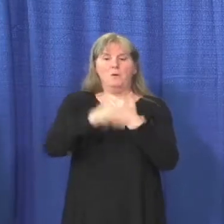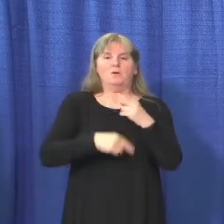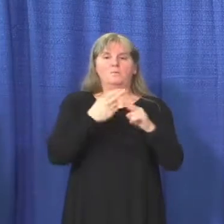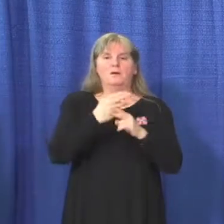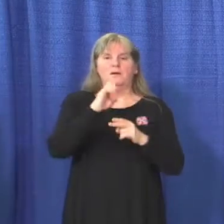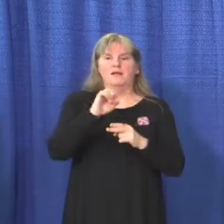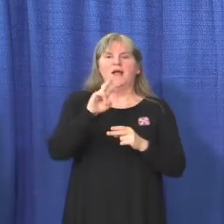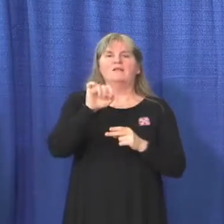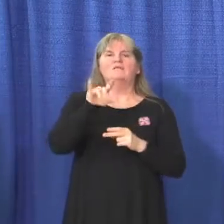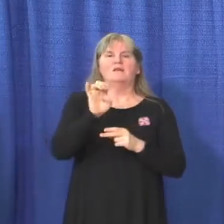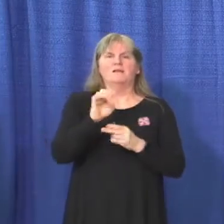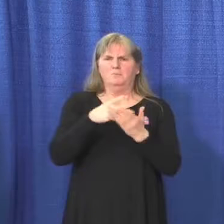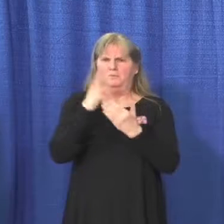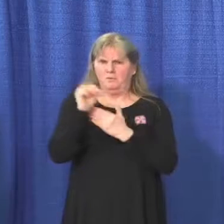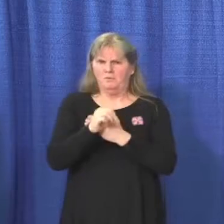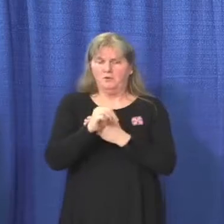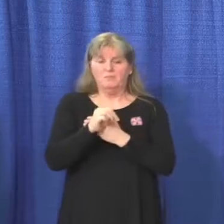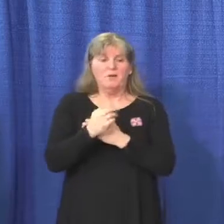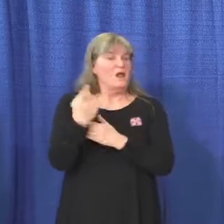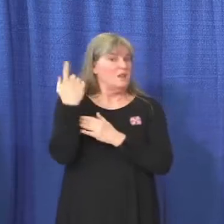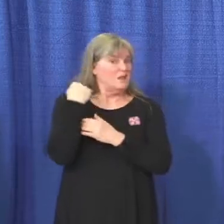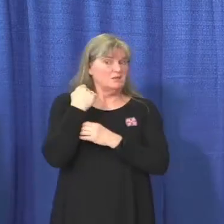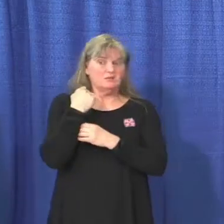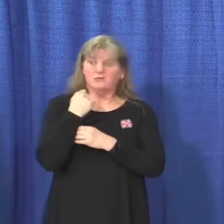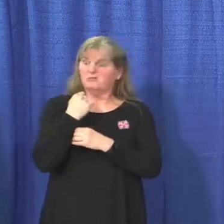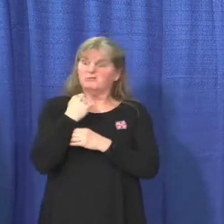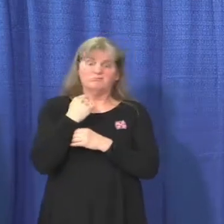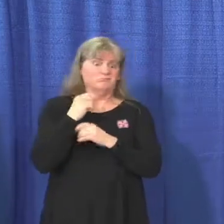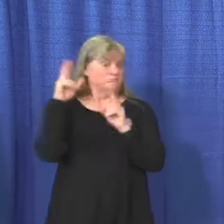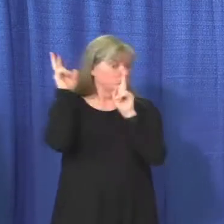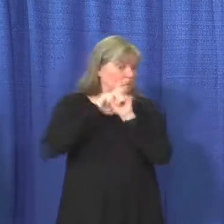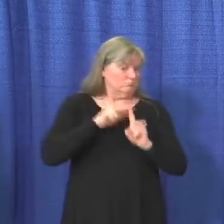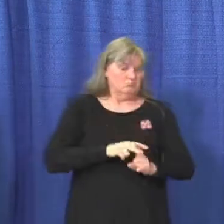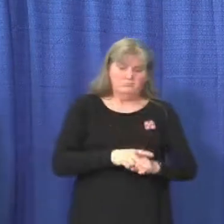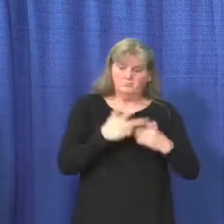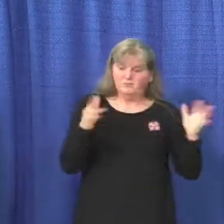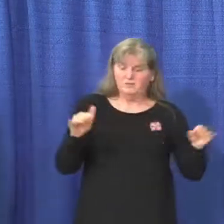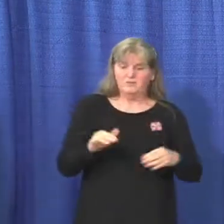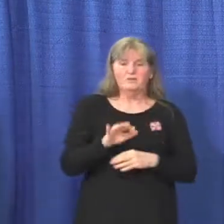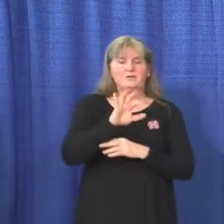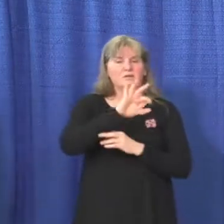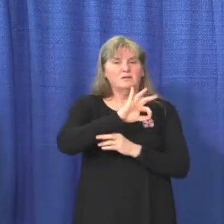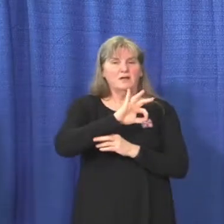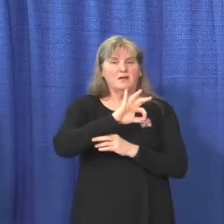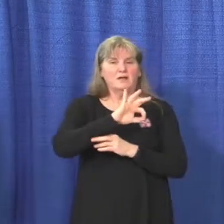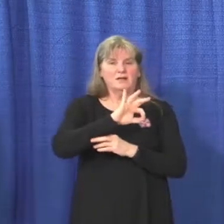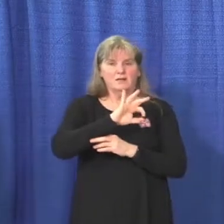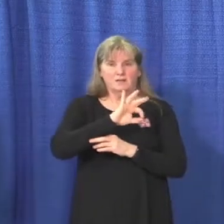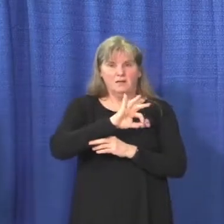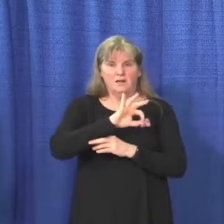Last year were fully subscribed. We had 97 adaptation projects